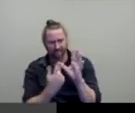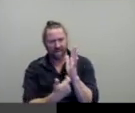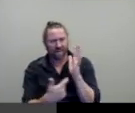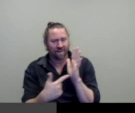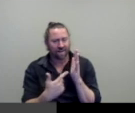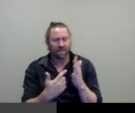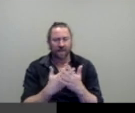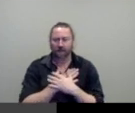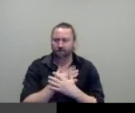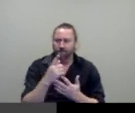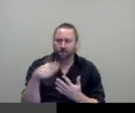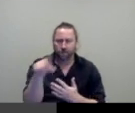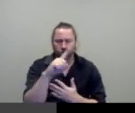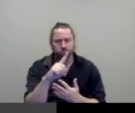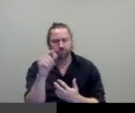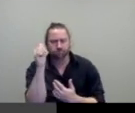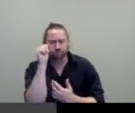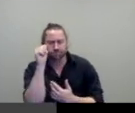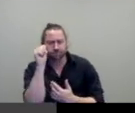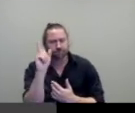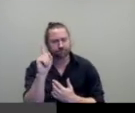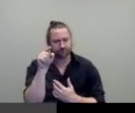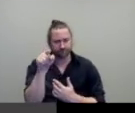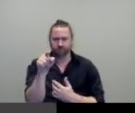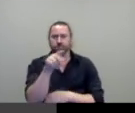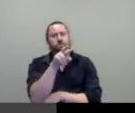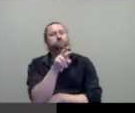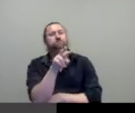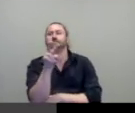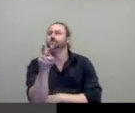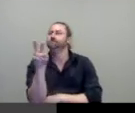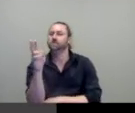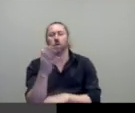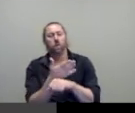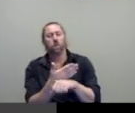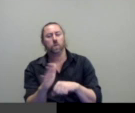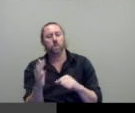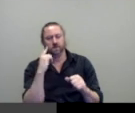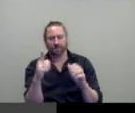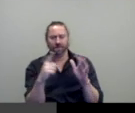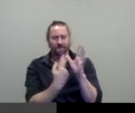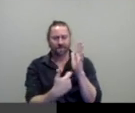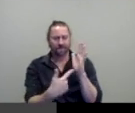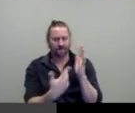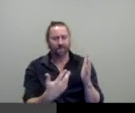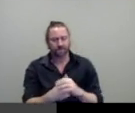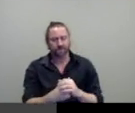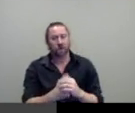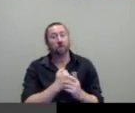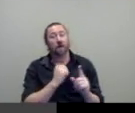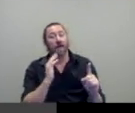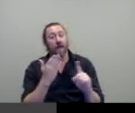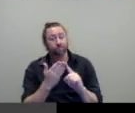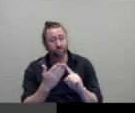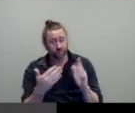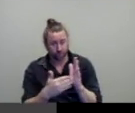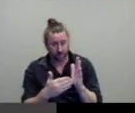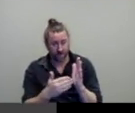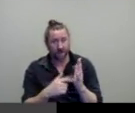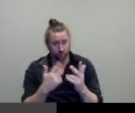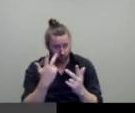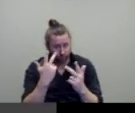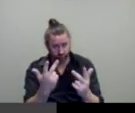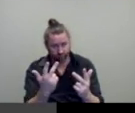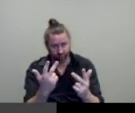feeling confident and comfortable in front of new artworks so my goal today in unpacking untitled